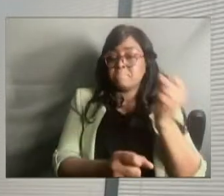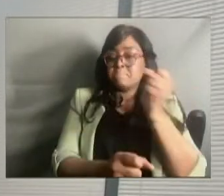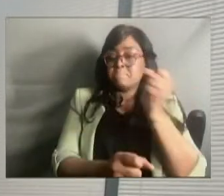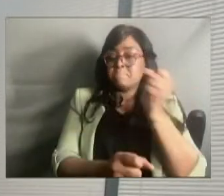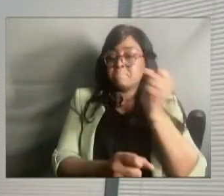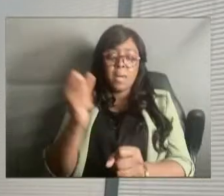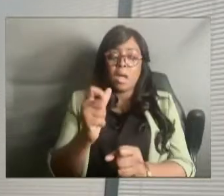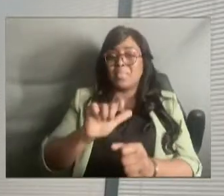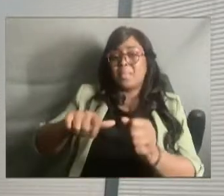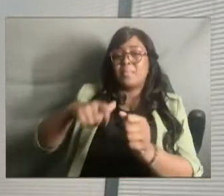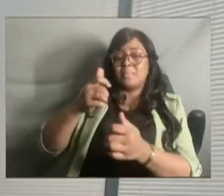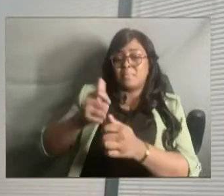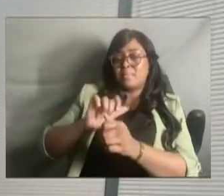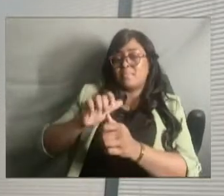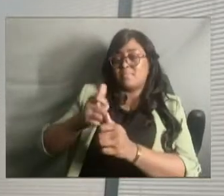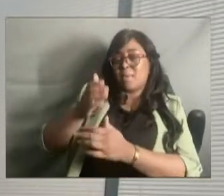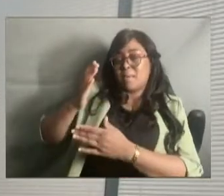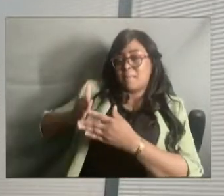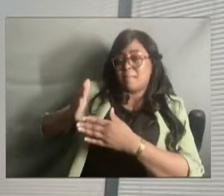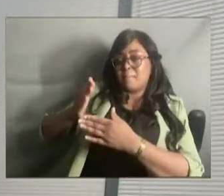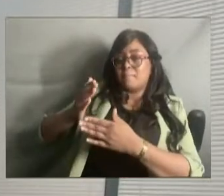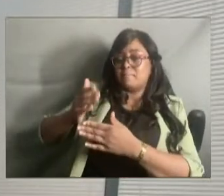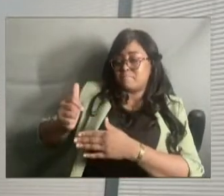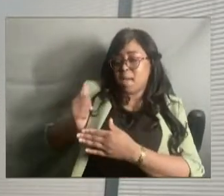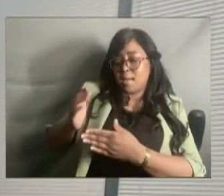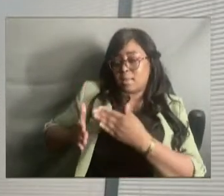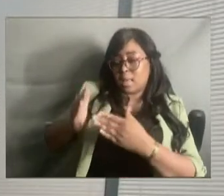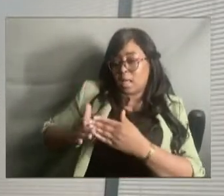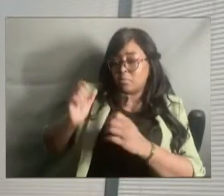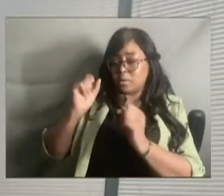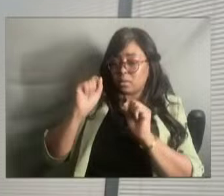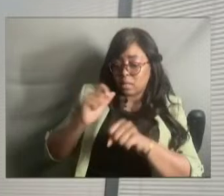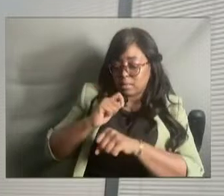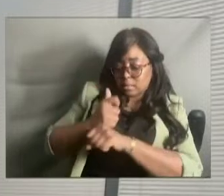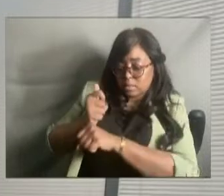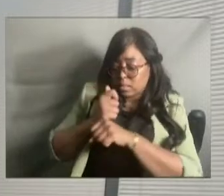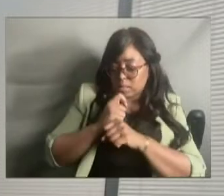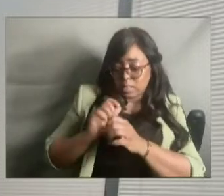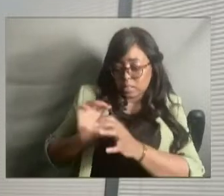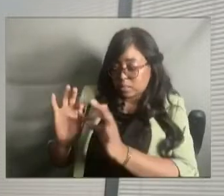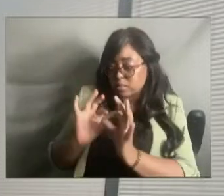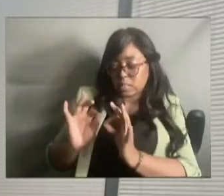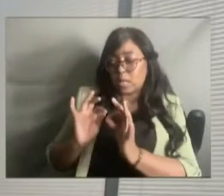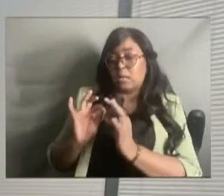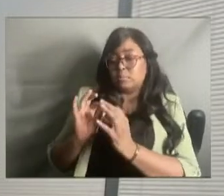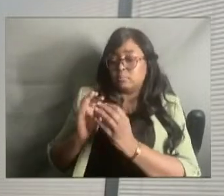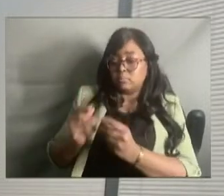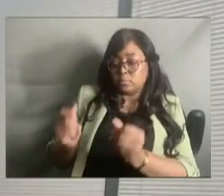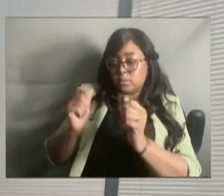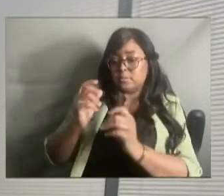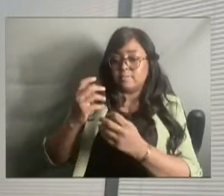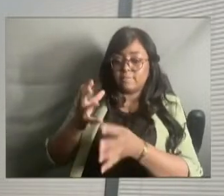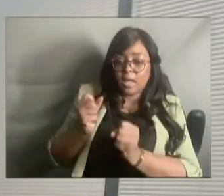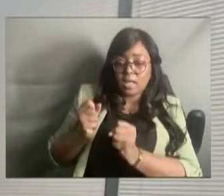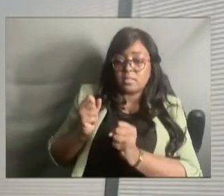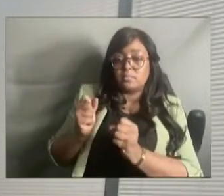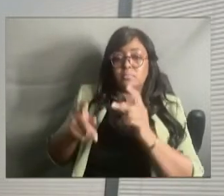we can land placements and we can land a lot of the back end stuff of this really quick so